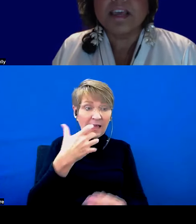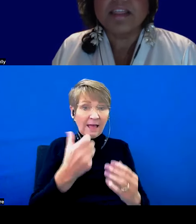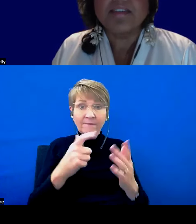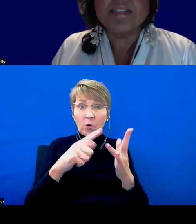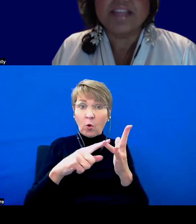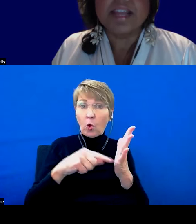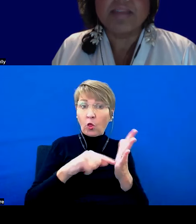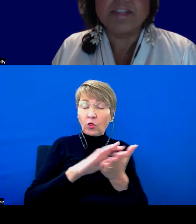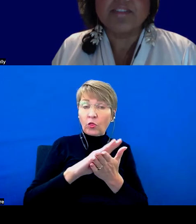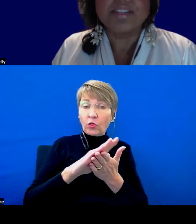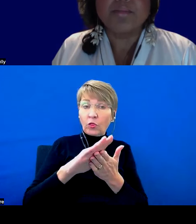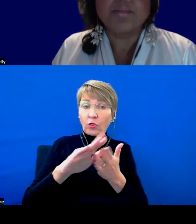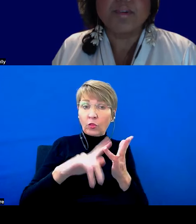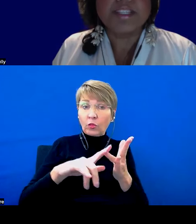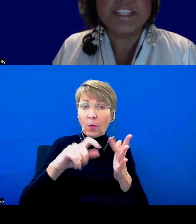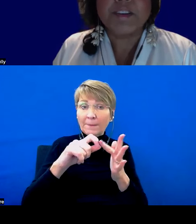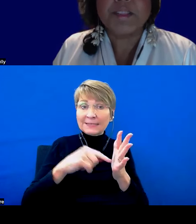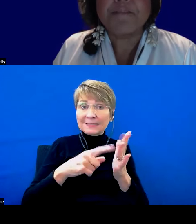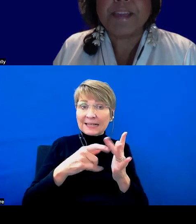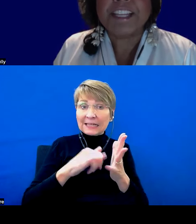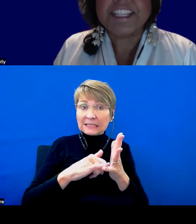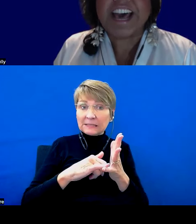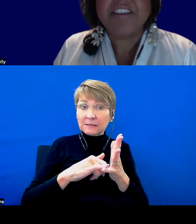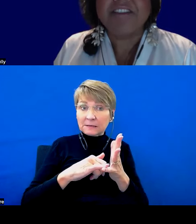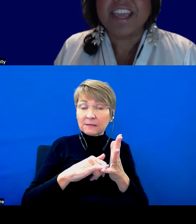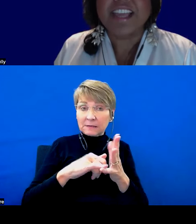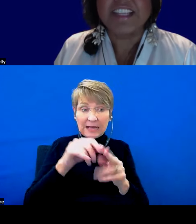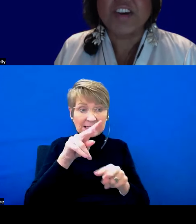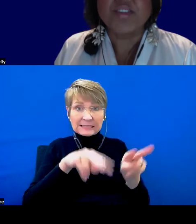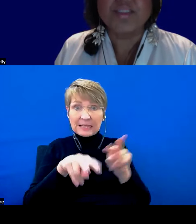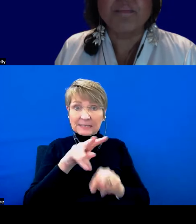There is an image of a little boy sitting on the bench laughing as he holds a book.